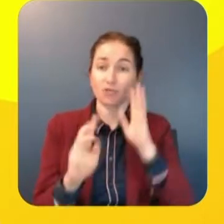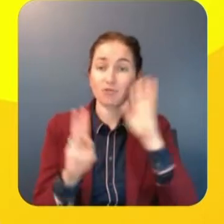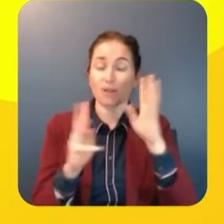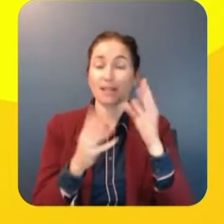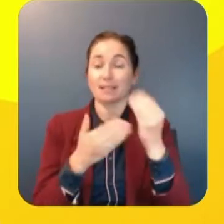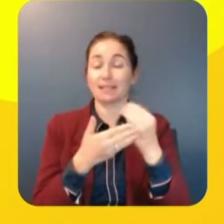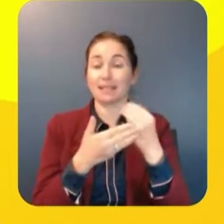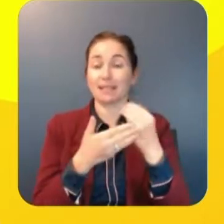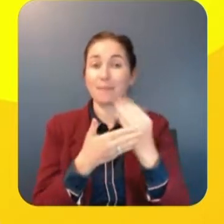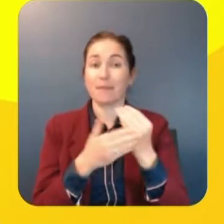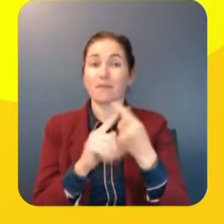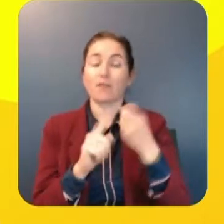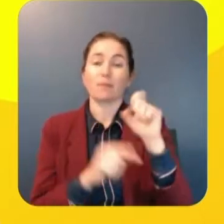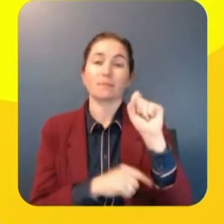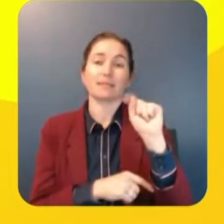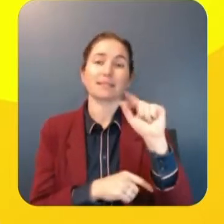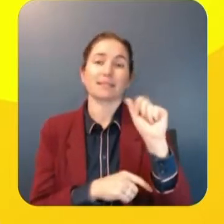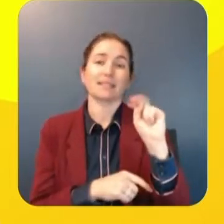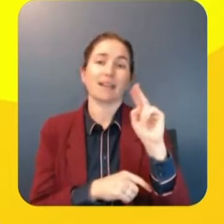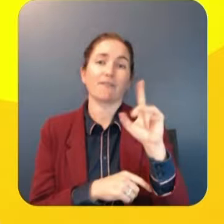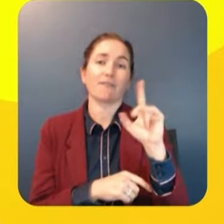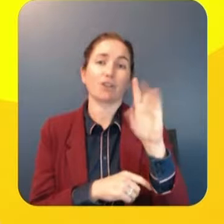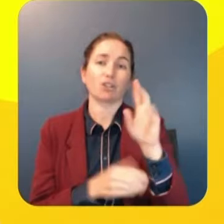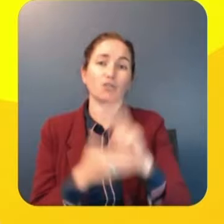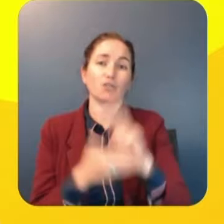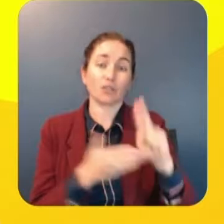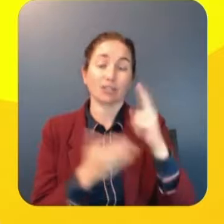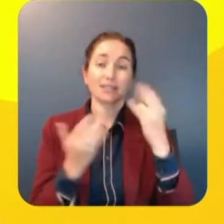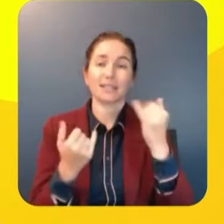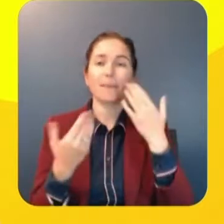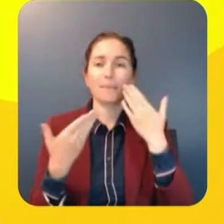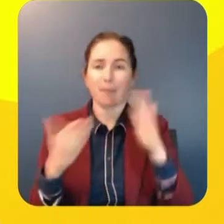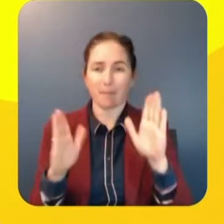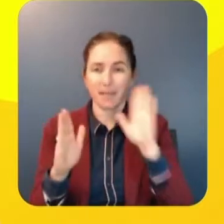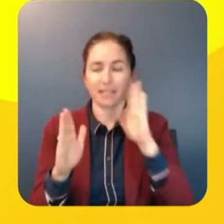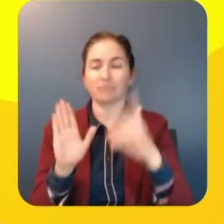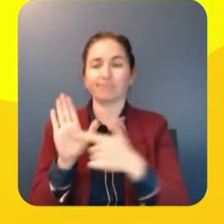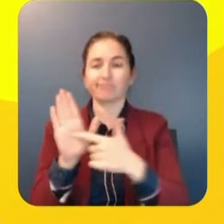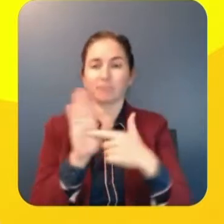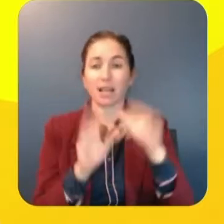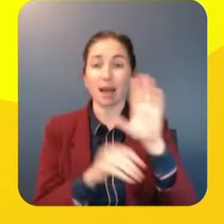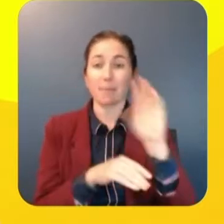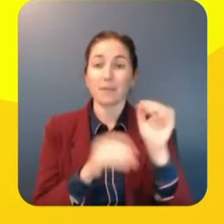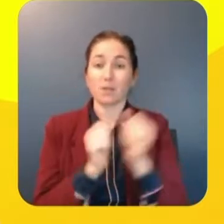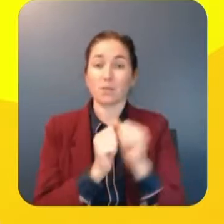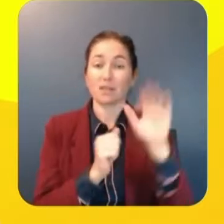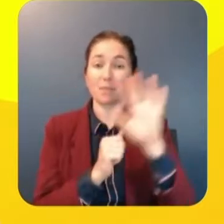and today SNAP is publicly traded company with around 363 million